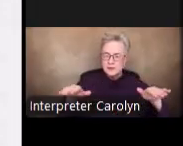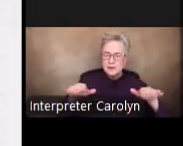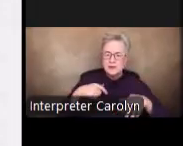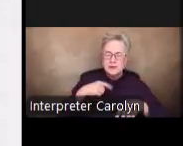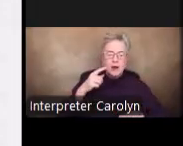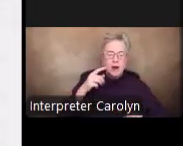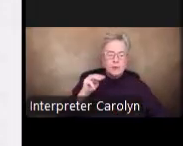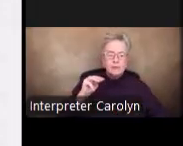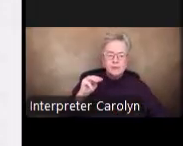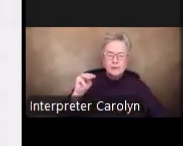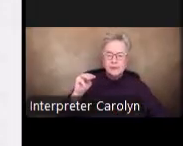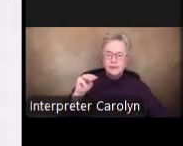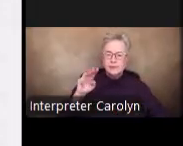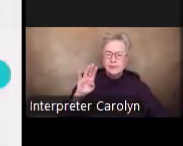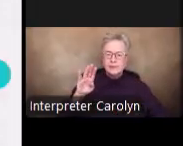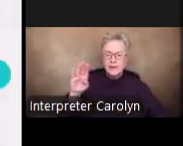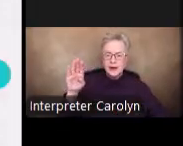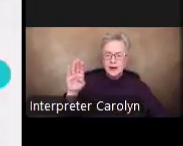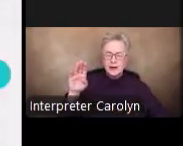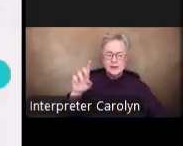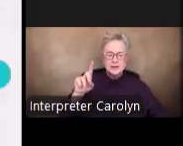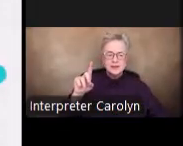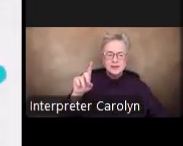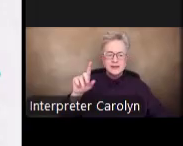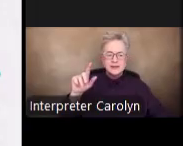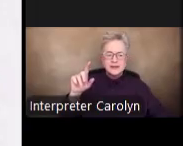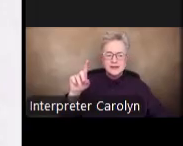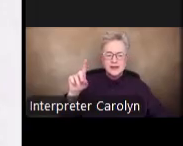or duh sounds and gradually adds more consonants.